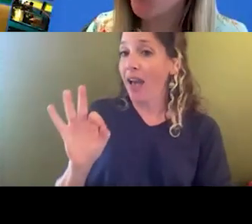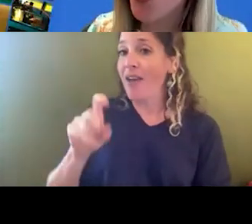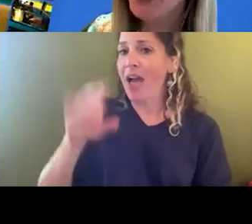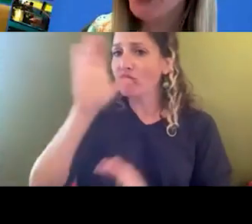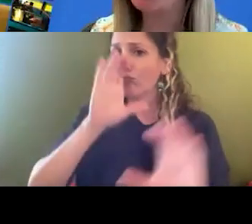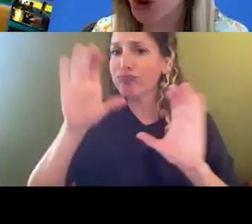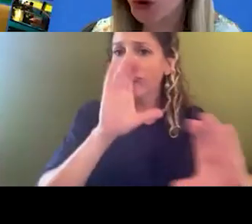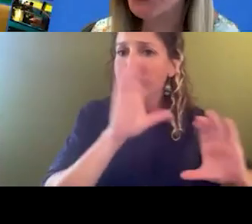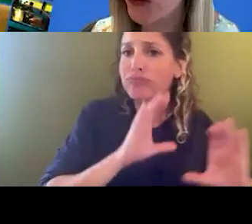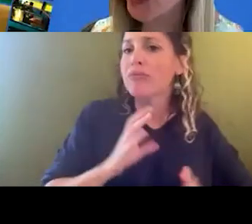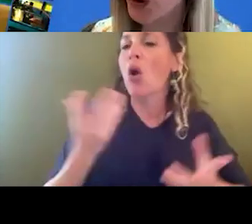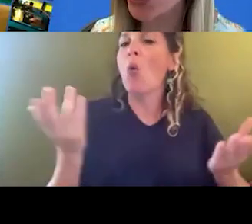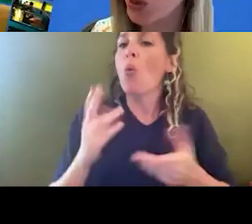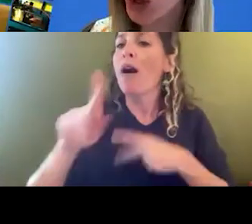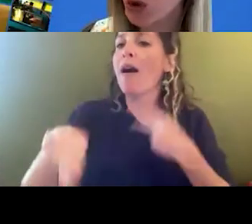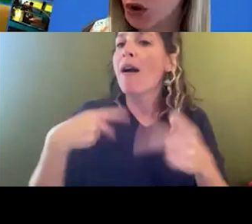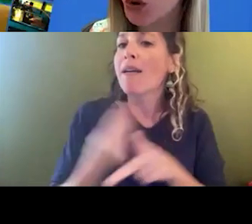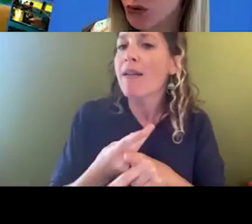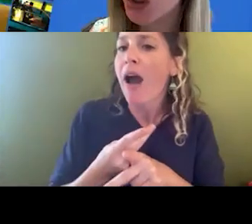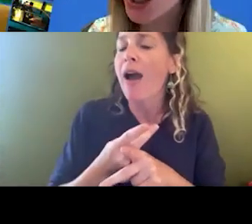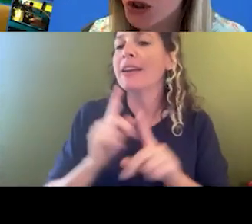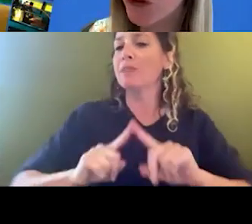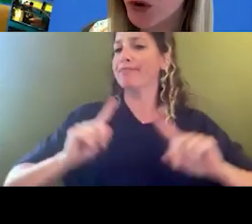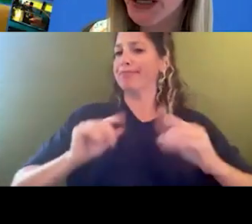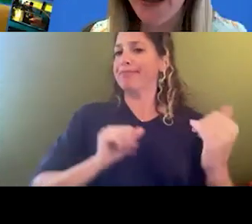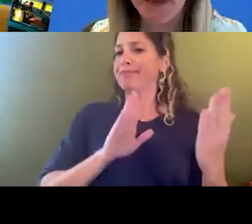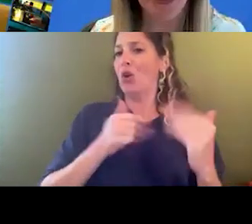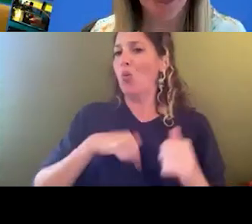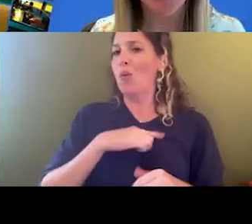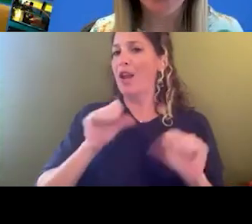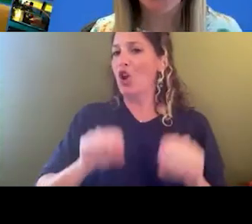what alternative approach we could use to fully implement this.